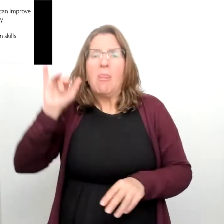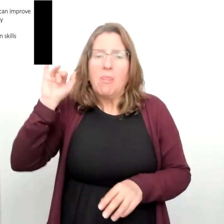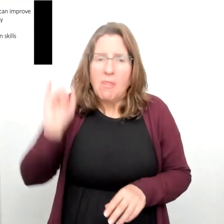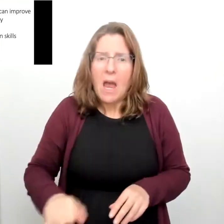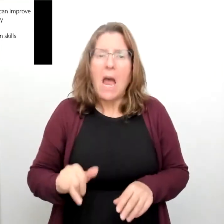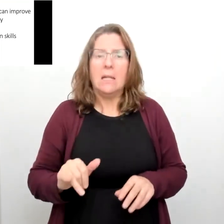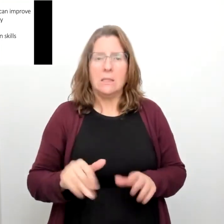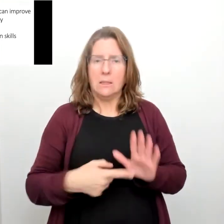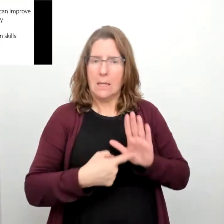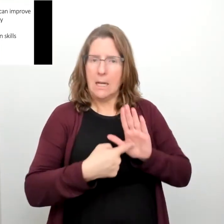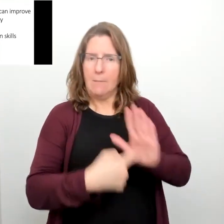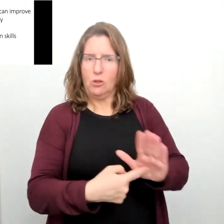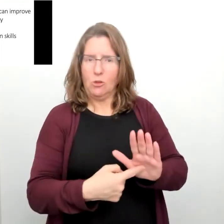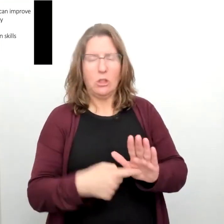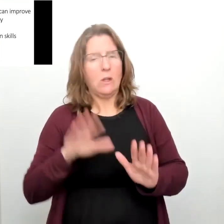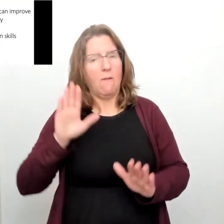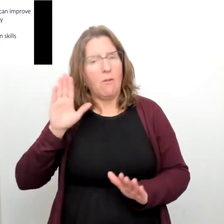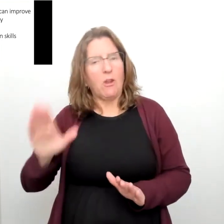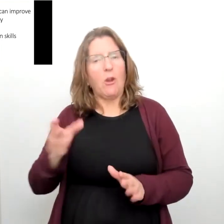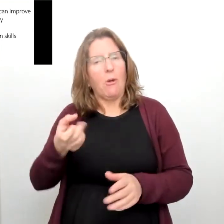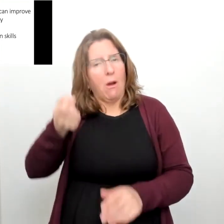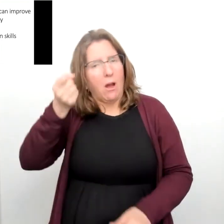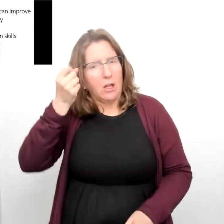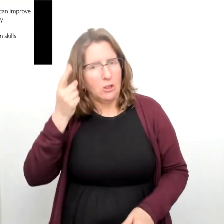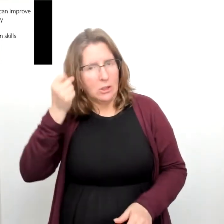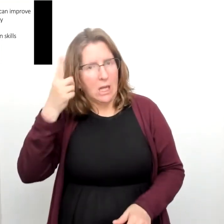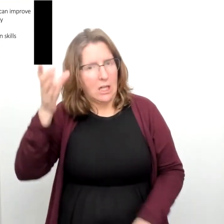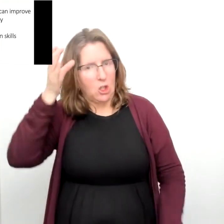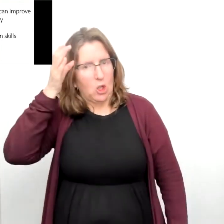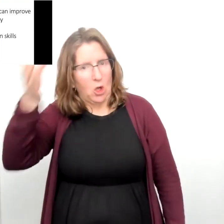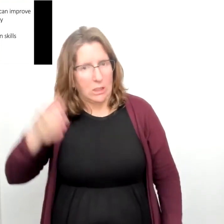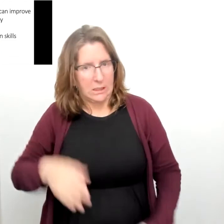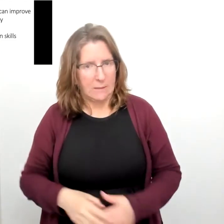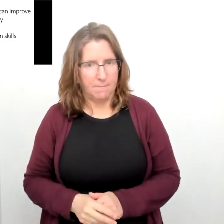Take notes. That's their demonstration of knowledge and understanding.